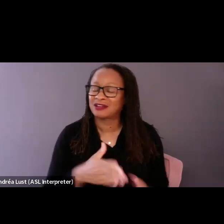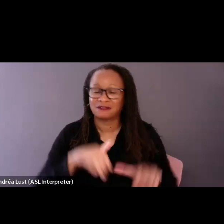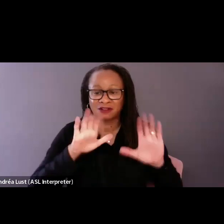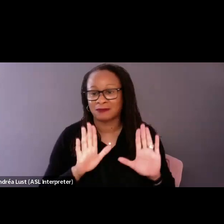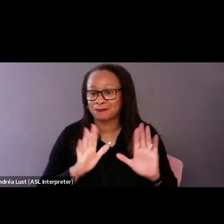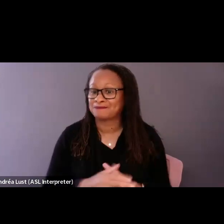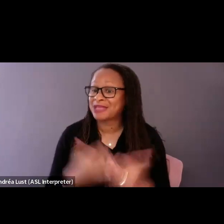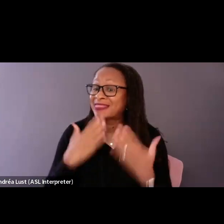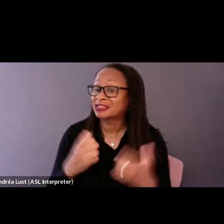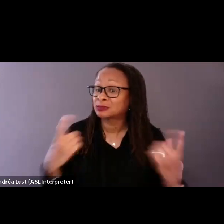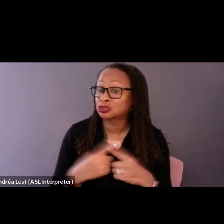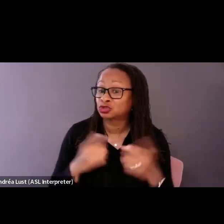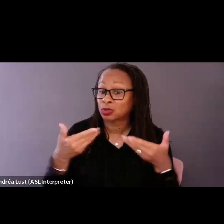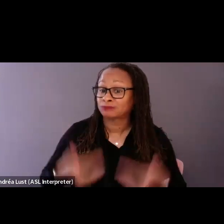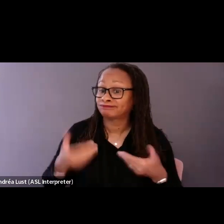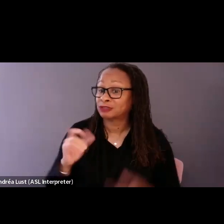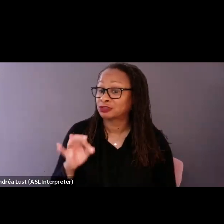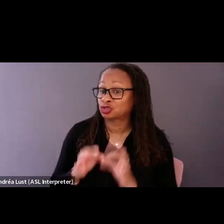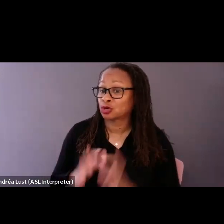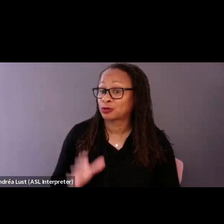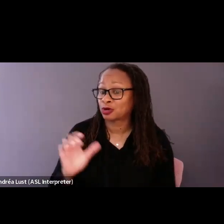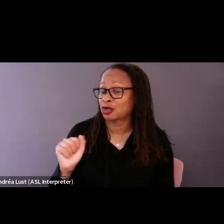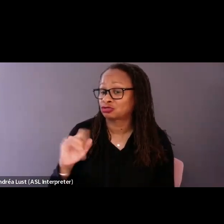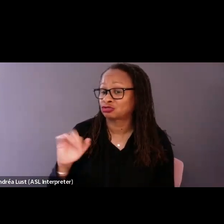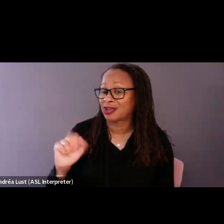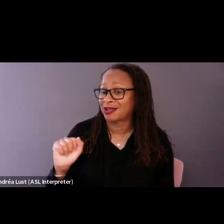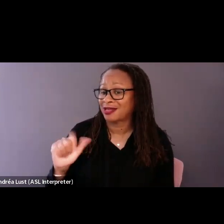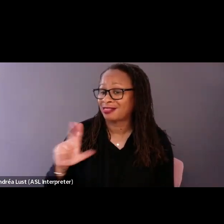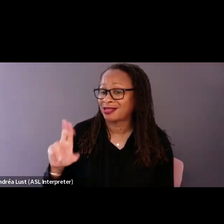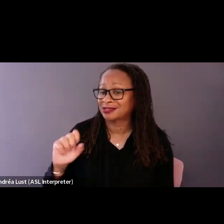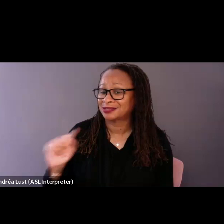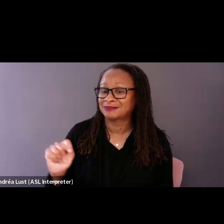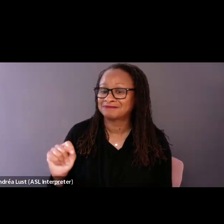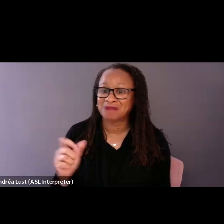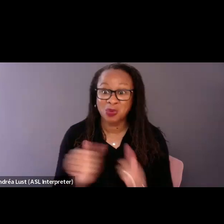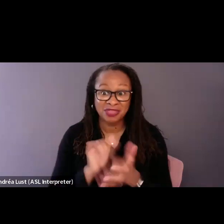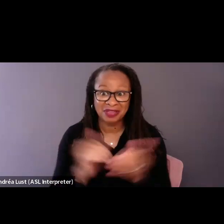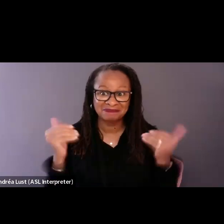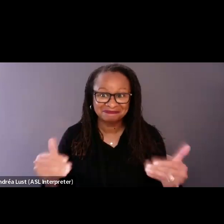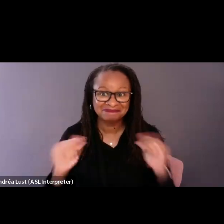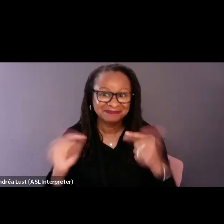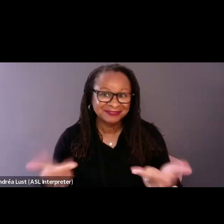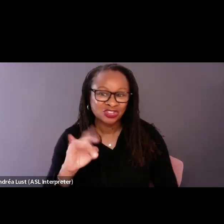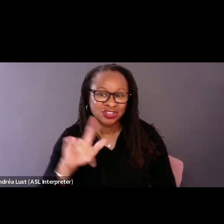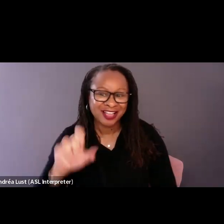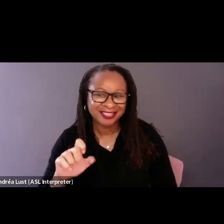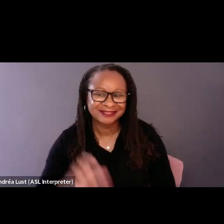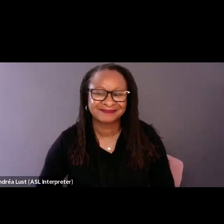Thank you so much to Andrea Lust for ASL interpreting. And with that, I pass it on to Jenelle. Thank you.